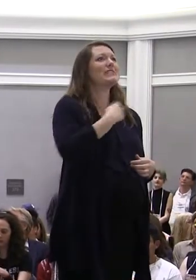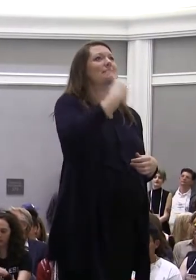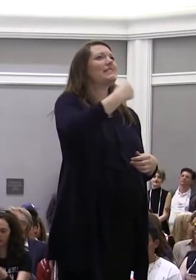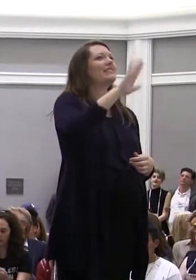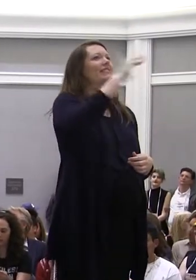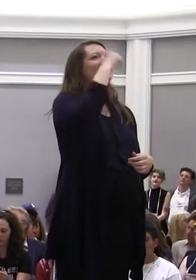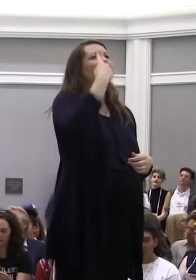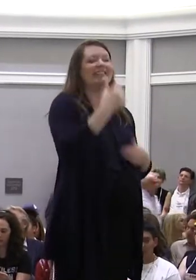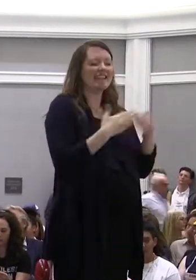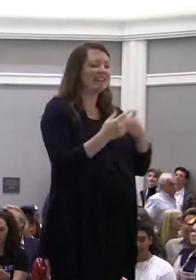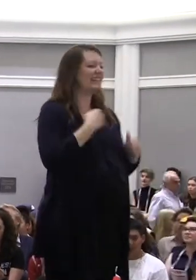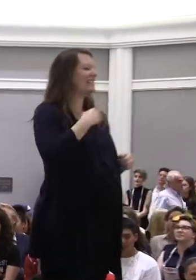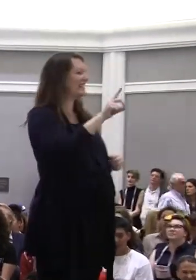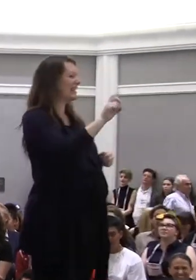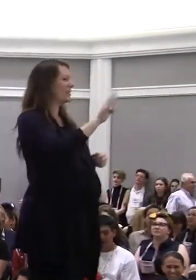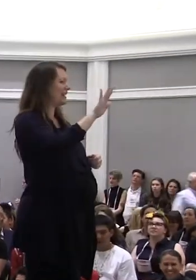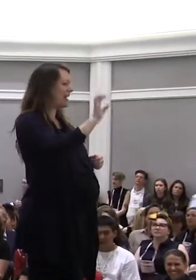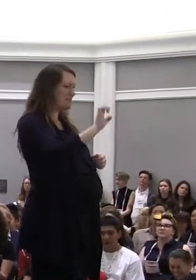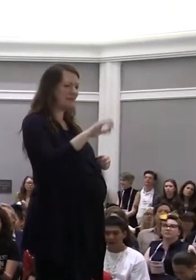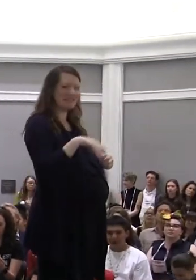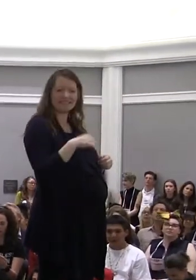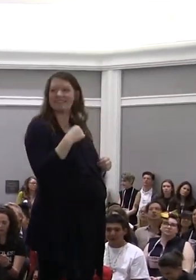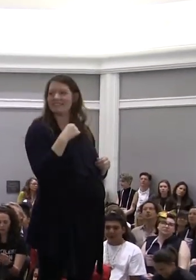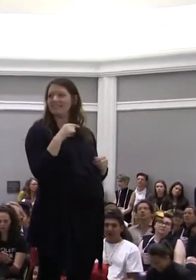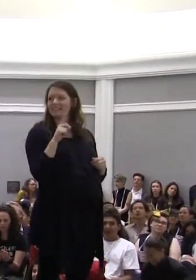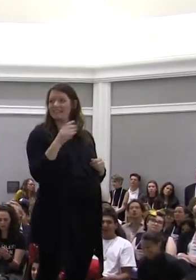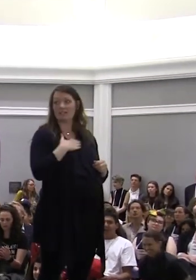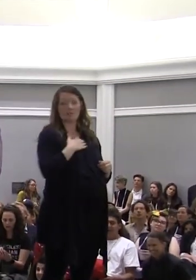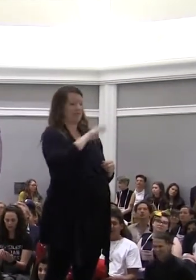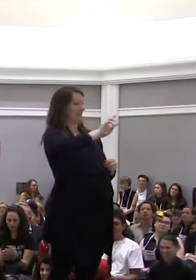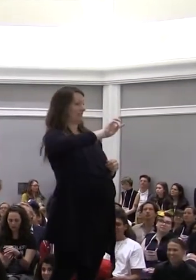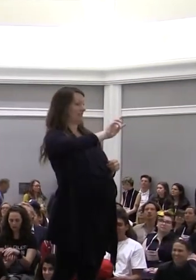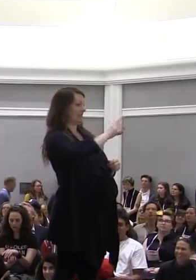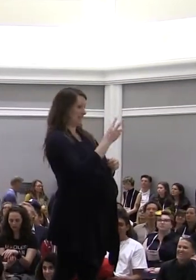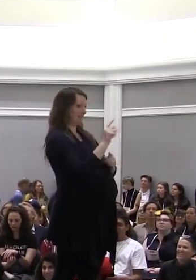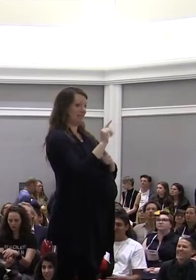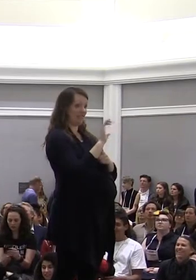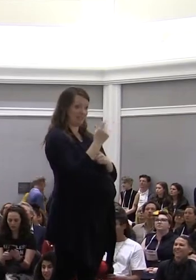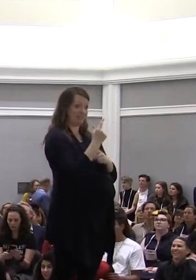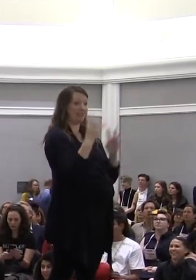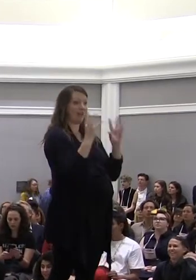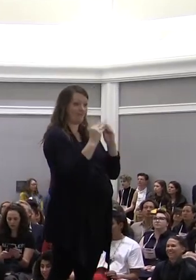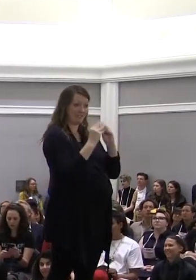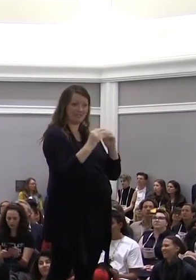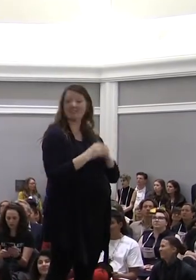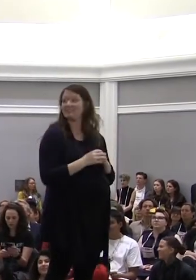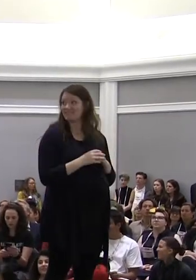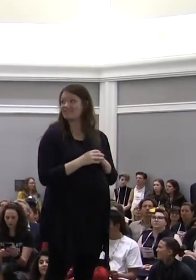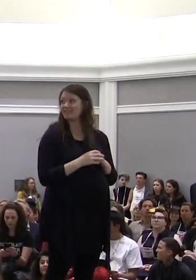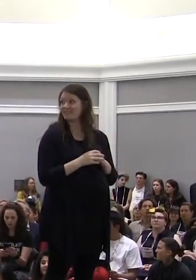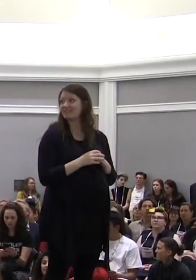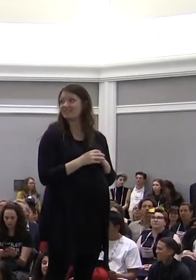So I'm Devon Berkshire, and this is my sixth TCG conference. And I just want to thank you,